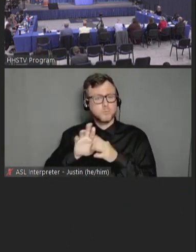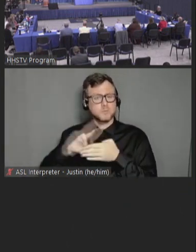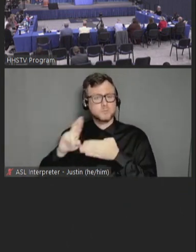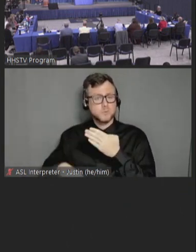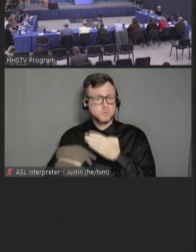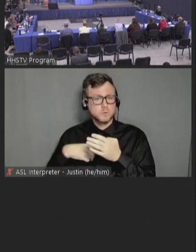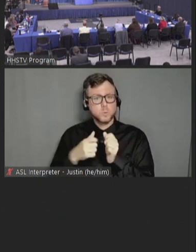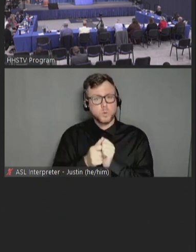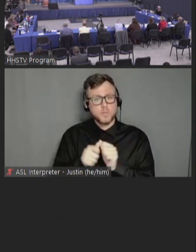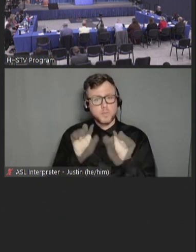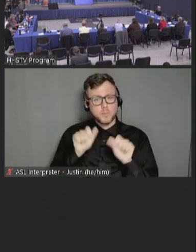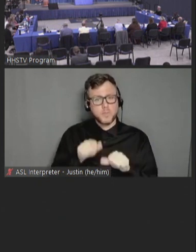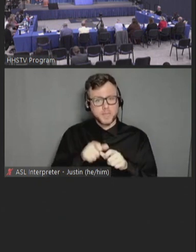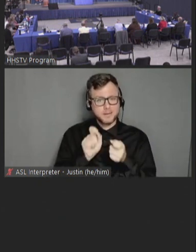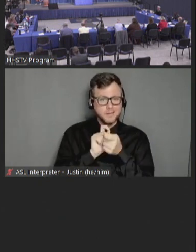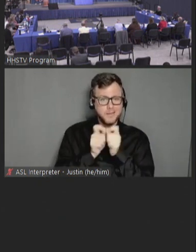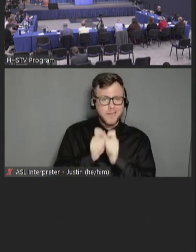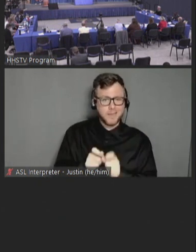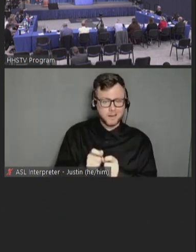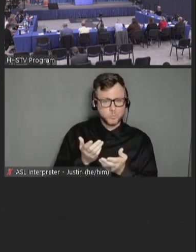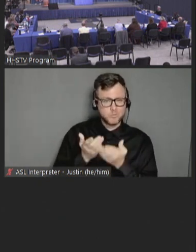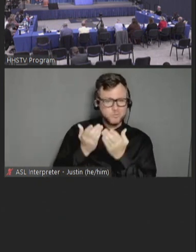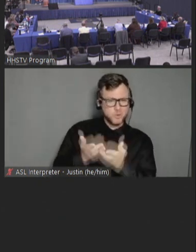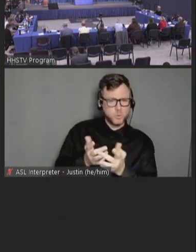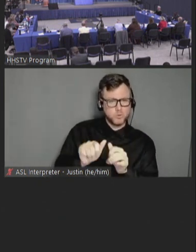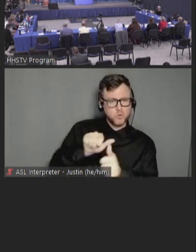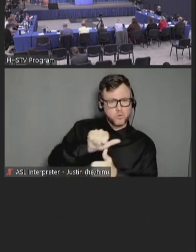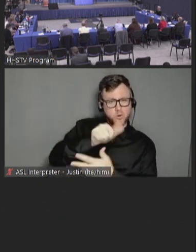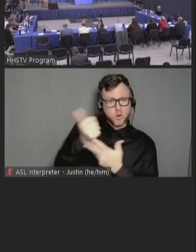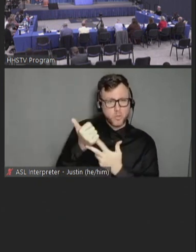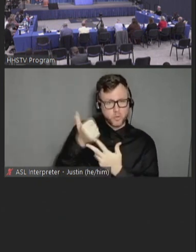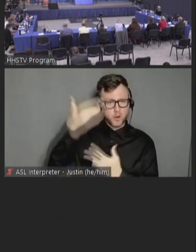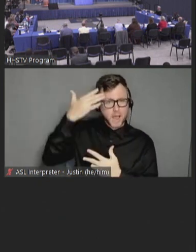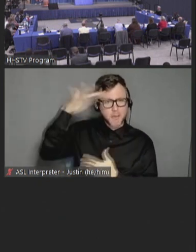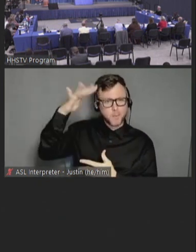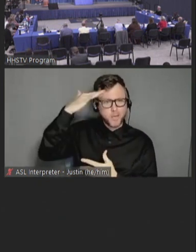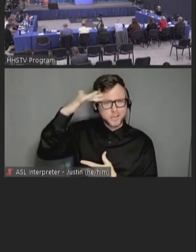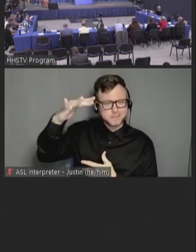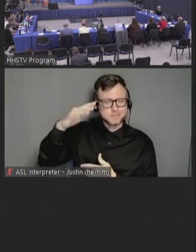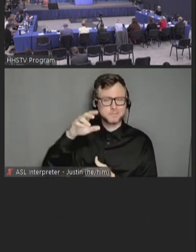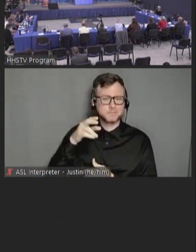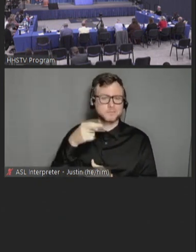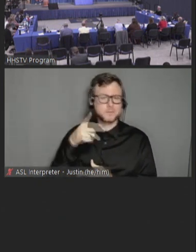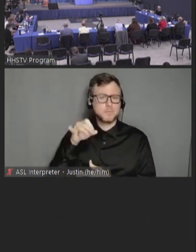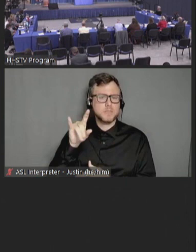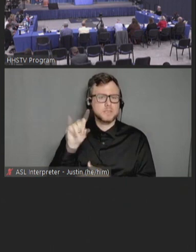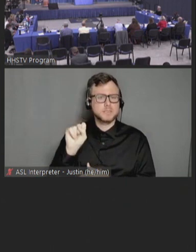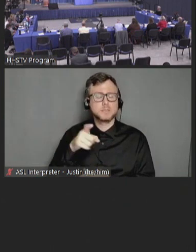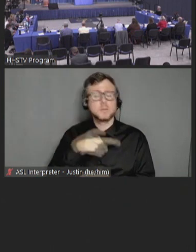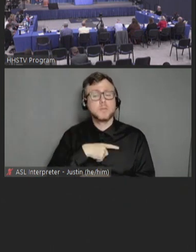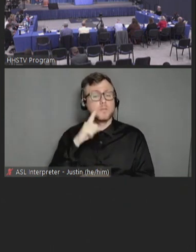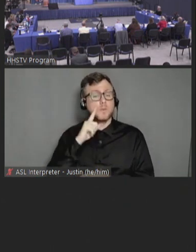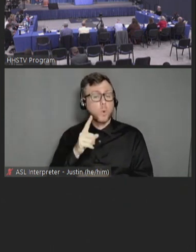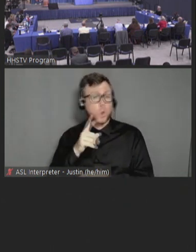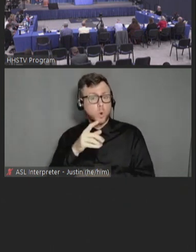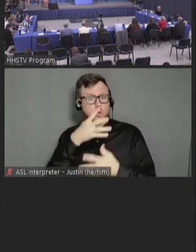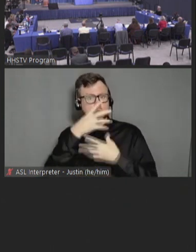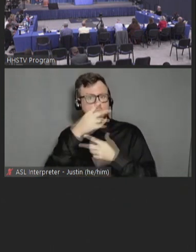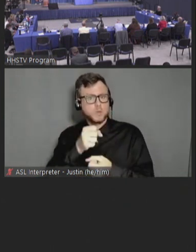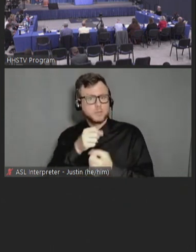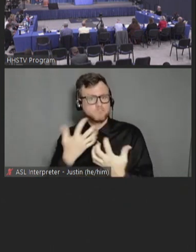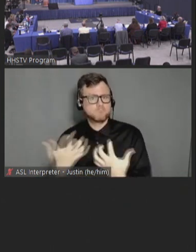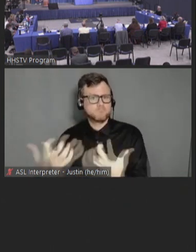to audit and pose alternative hypotheses to maintain public trust. Other systems,